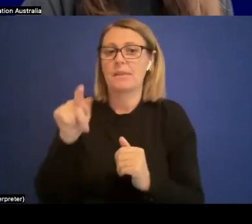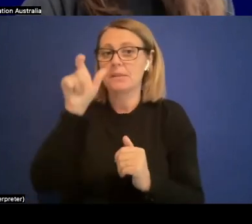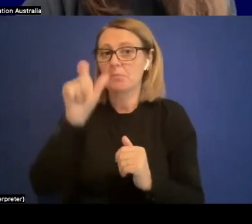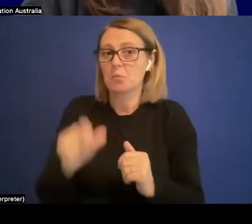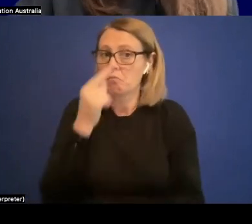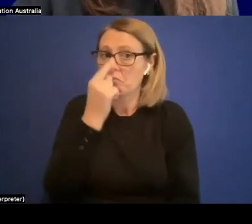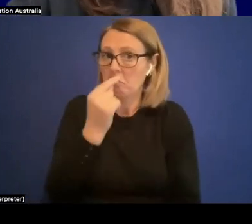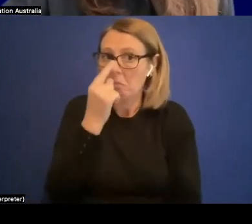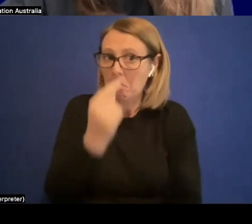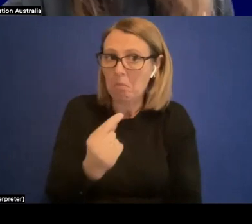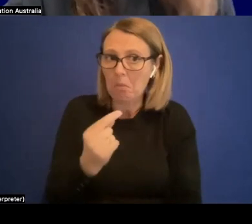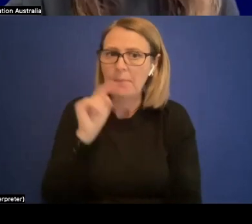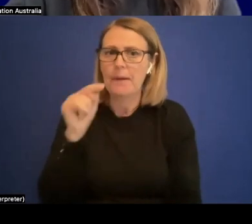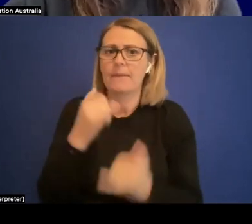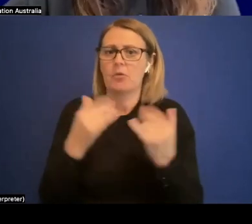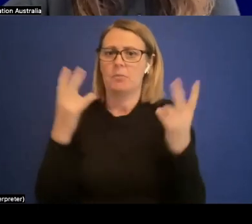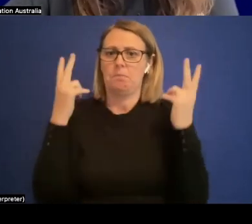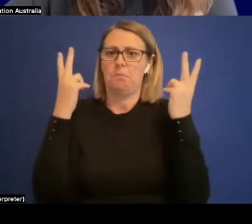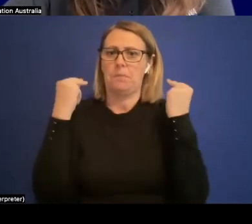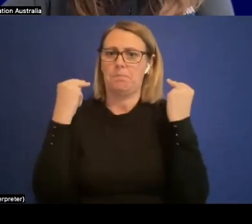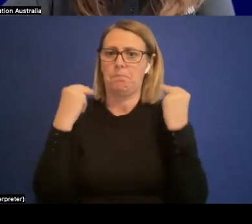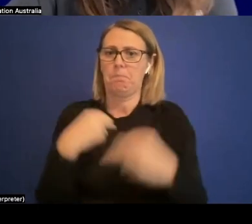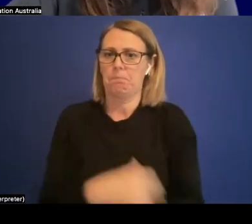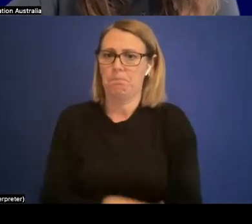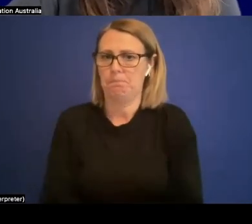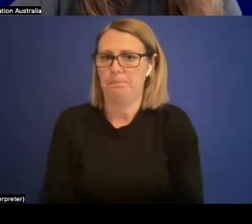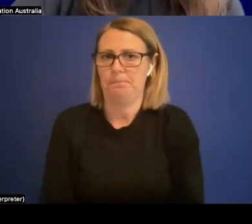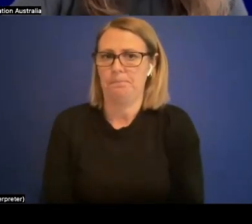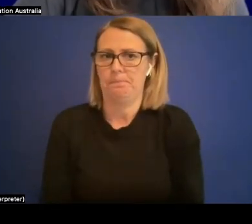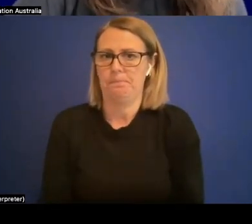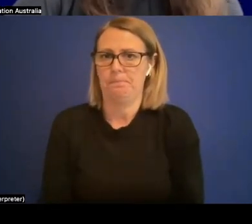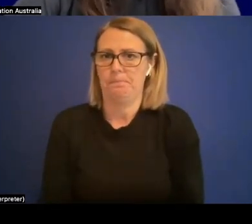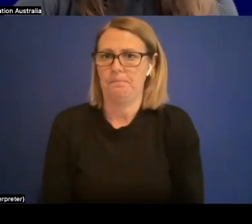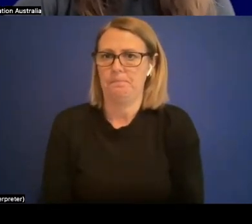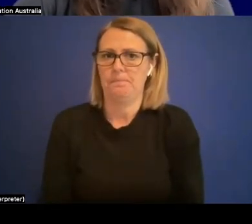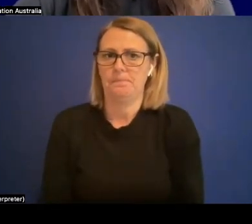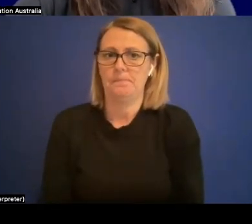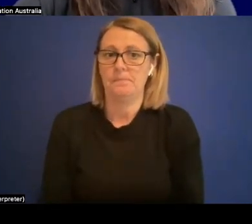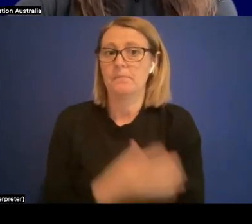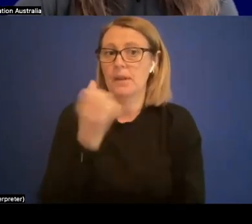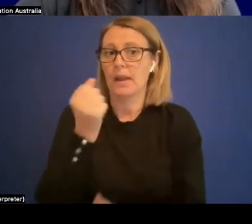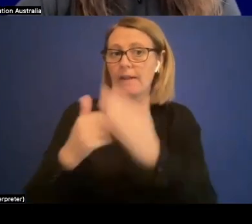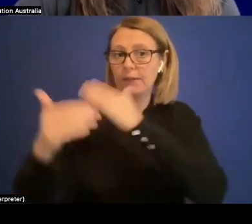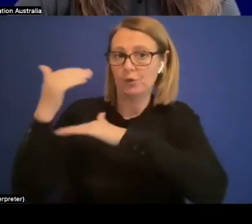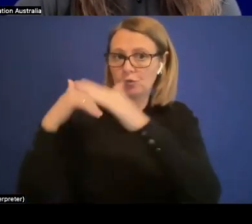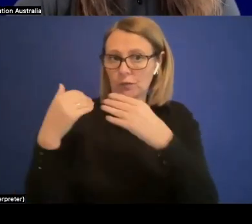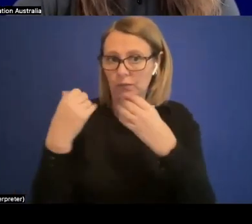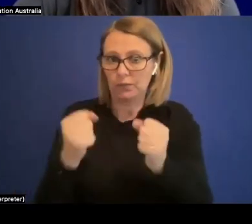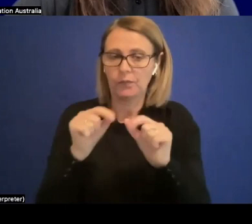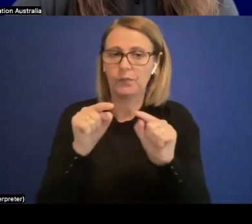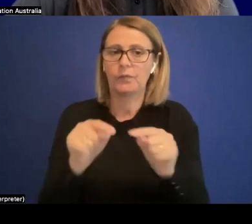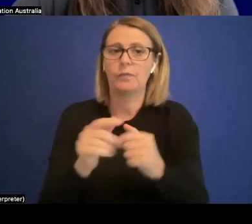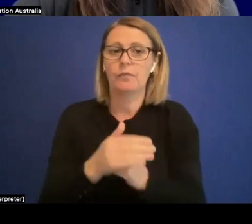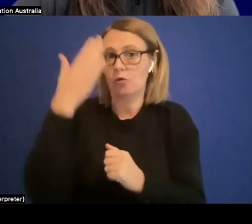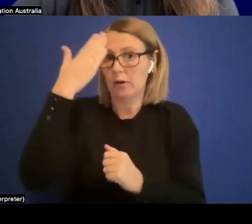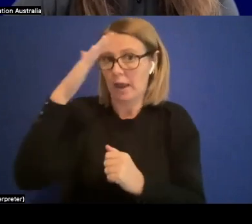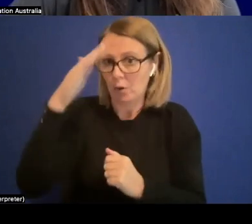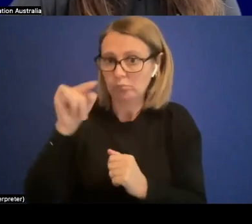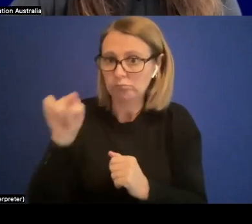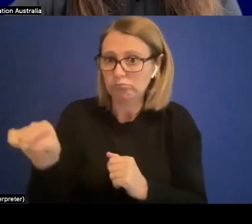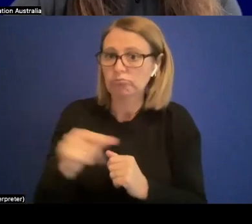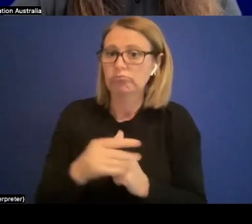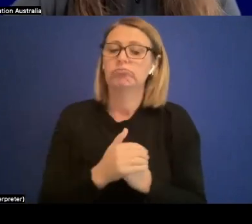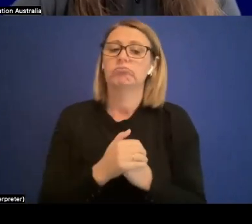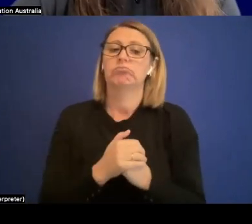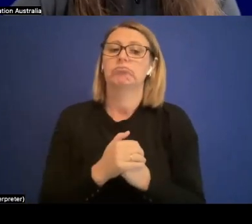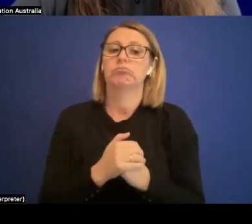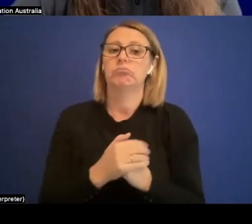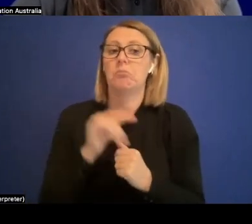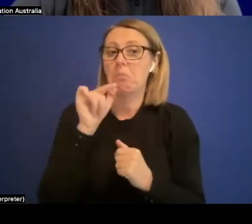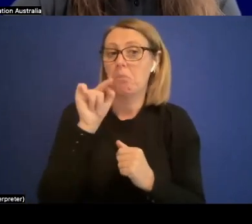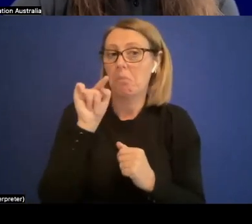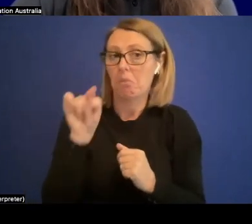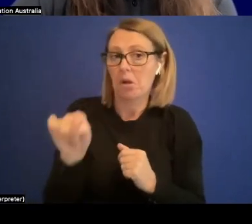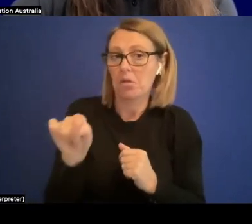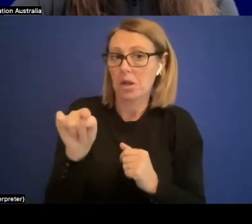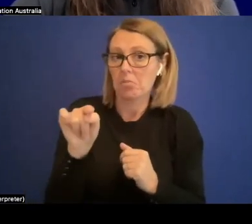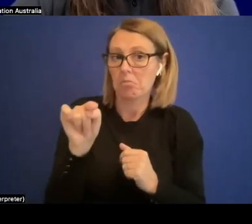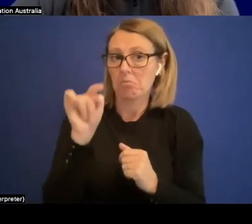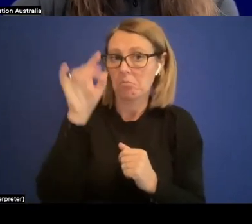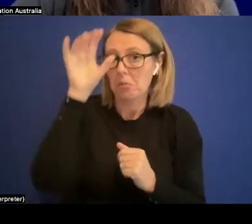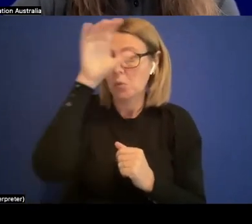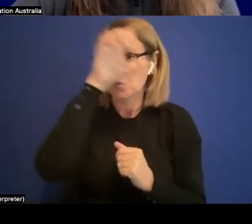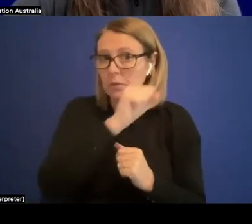they're very passive. History: they're an adult. They're presumed to be congenitally deafblind,